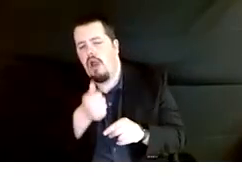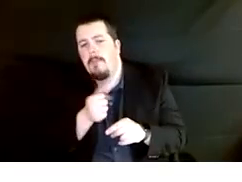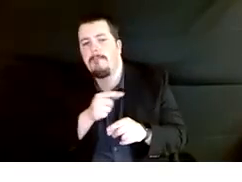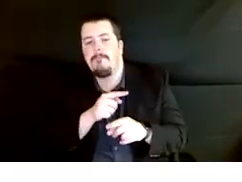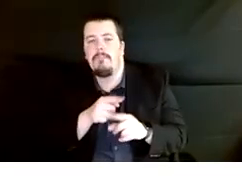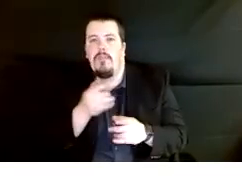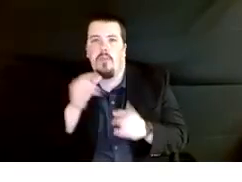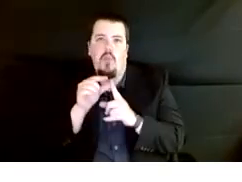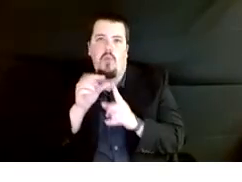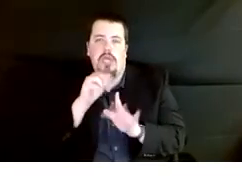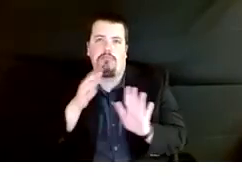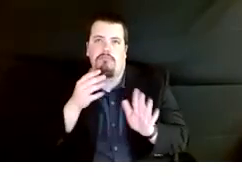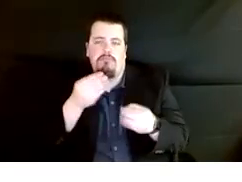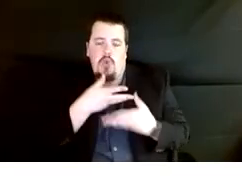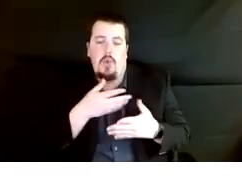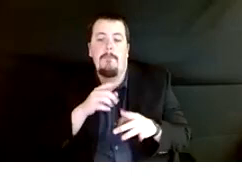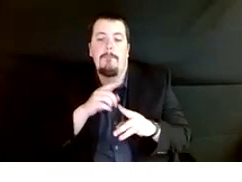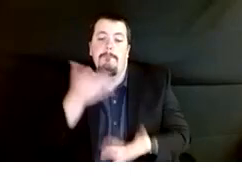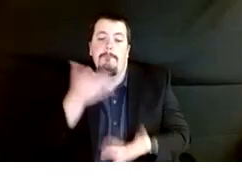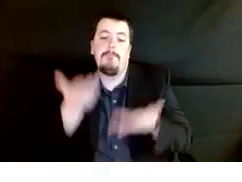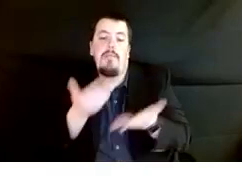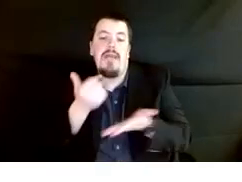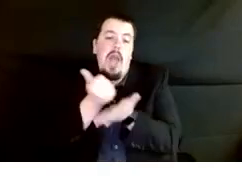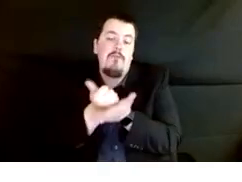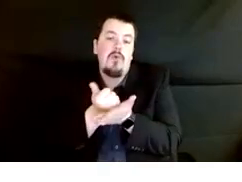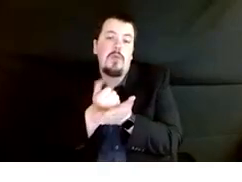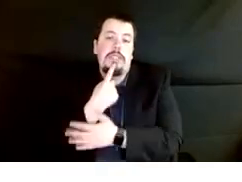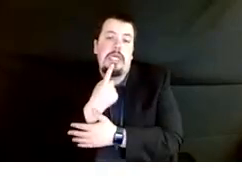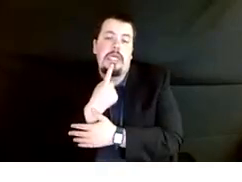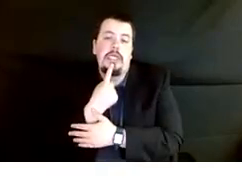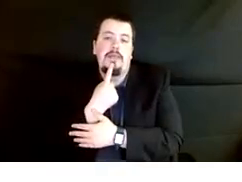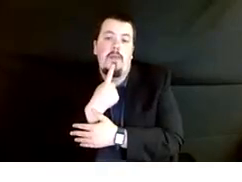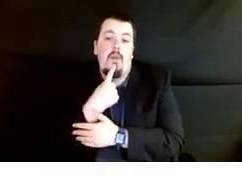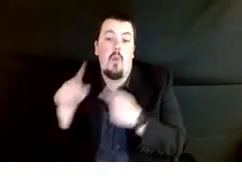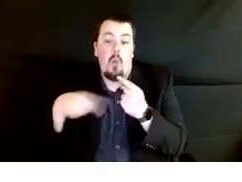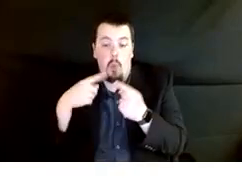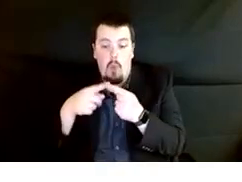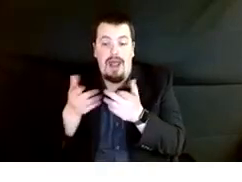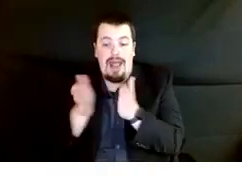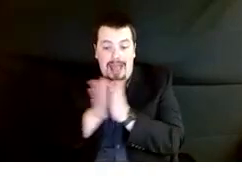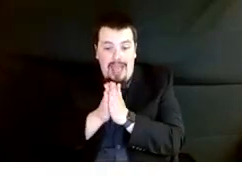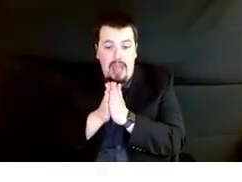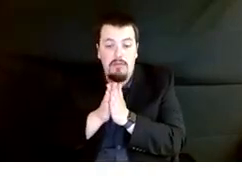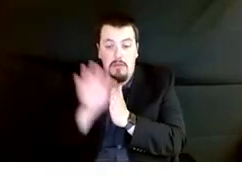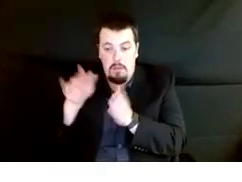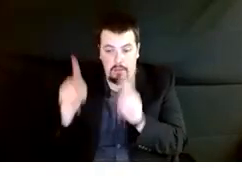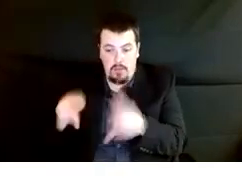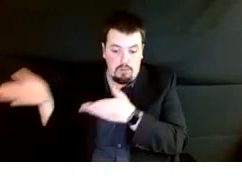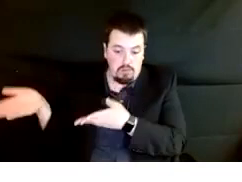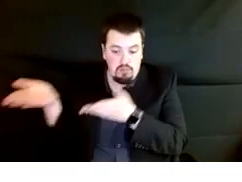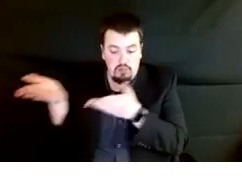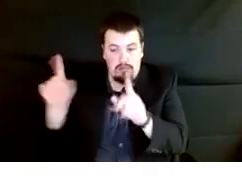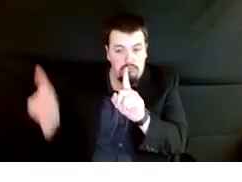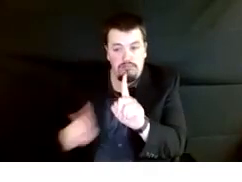or don't um it may be helpful if when you ask to bring this person in, if they do help you with your